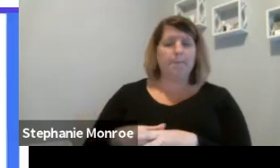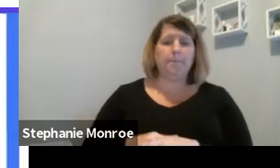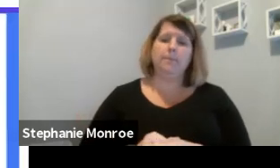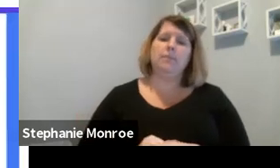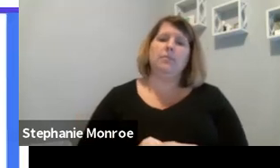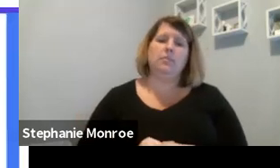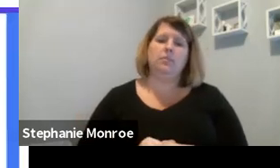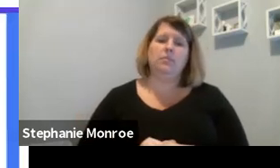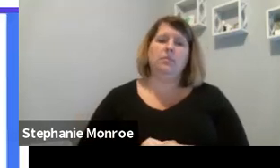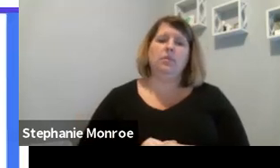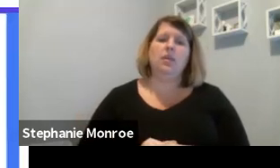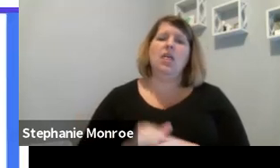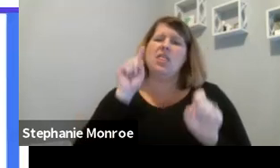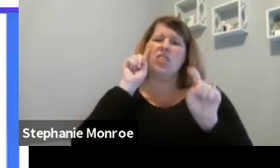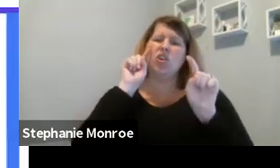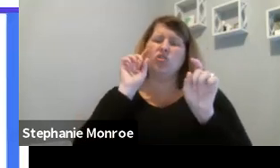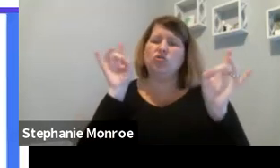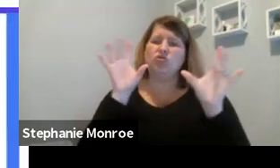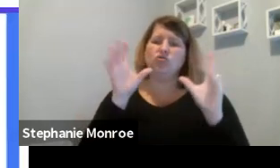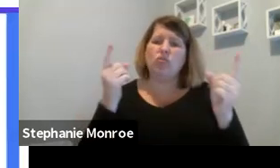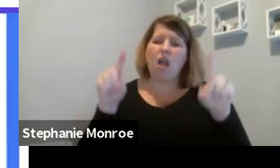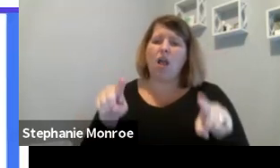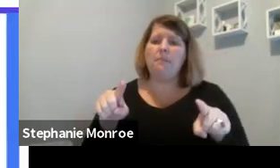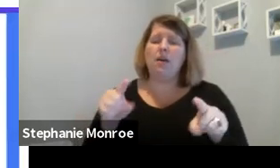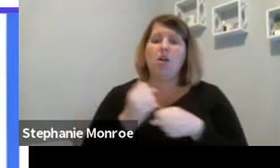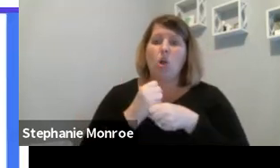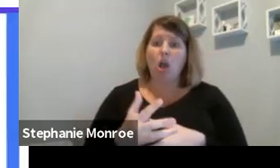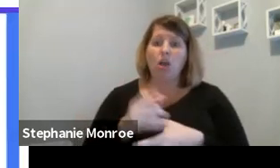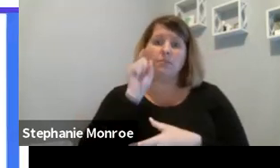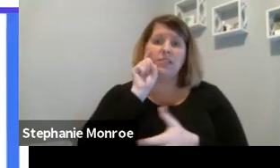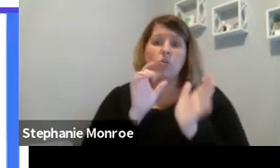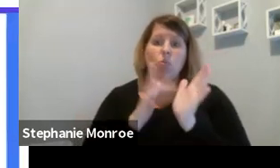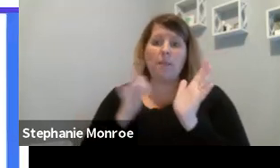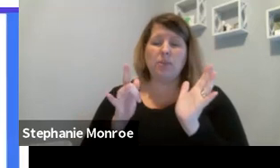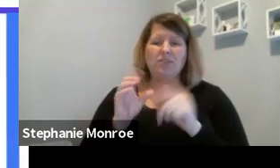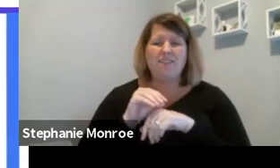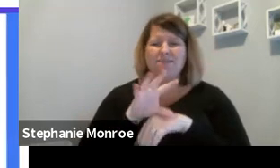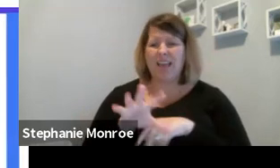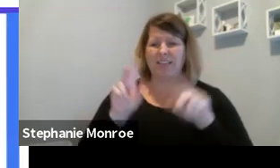The trauma caused by sexual abuse affects the victim's whole being.